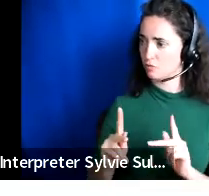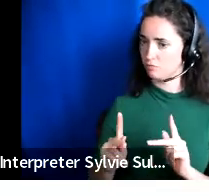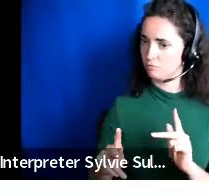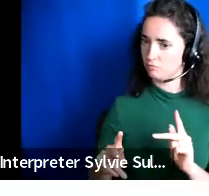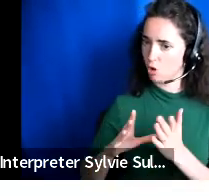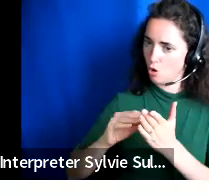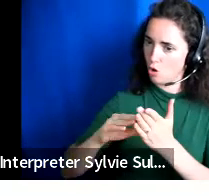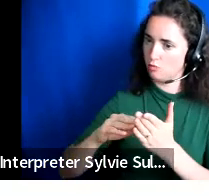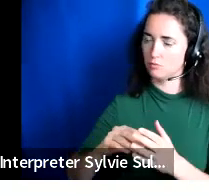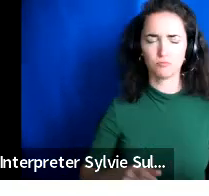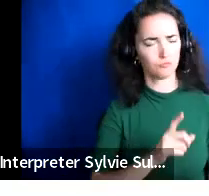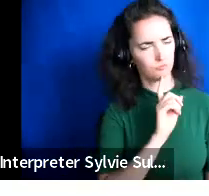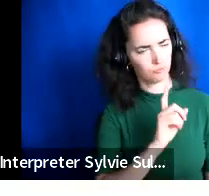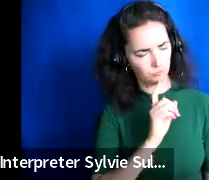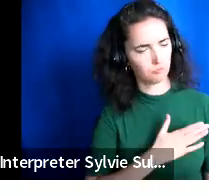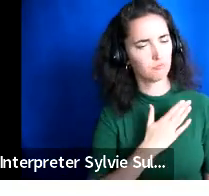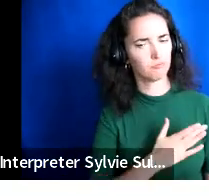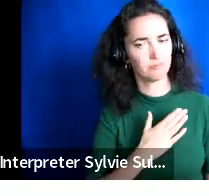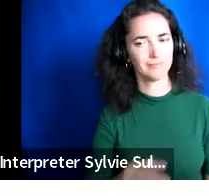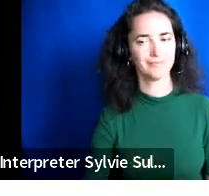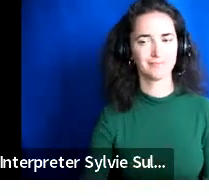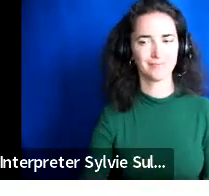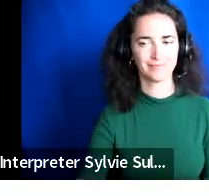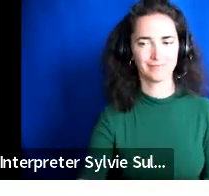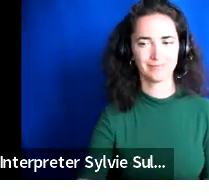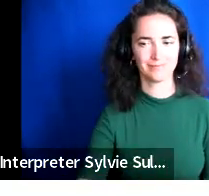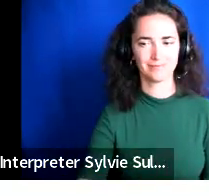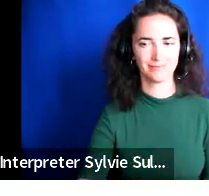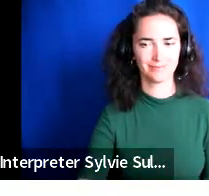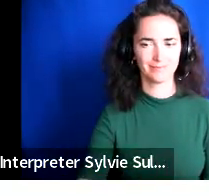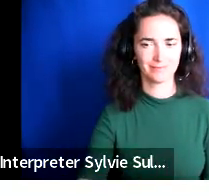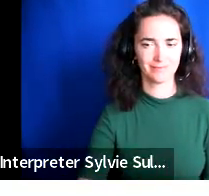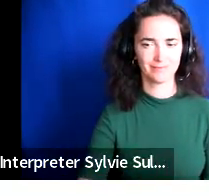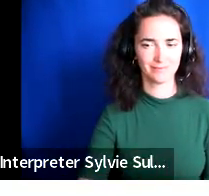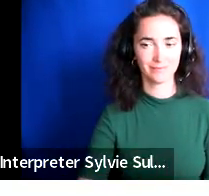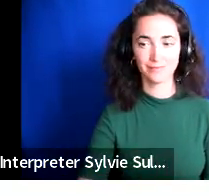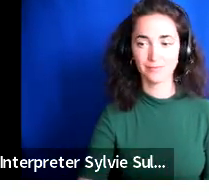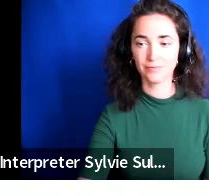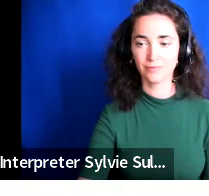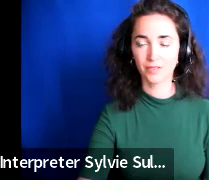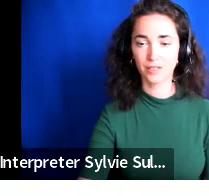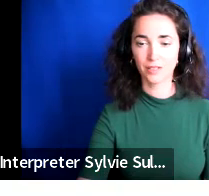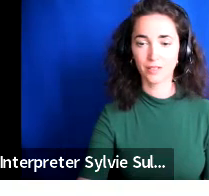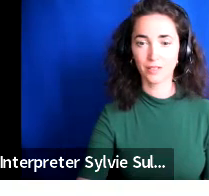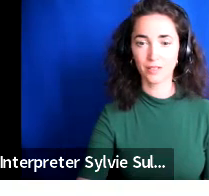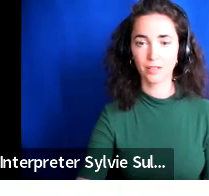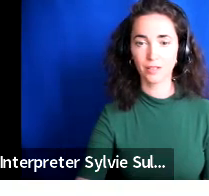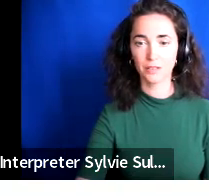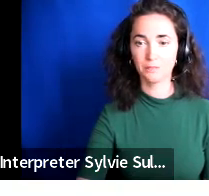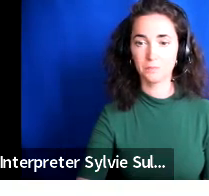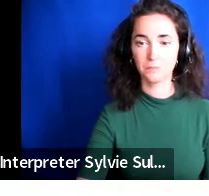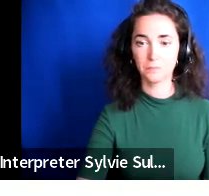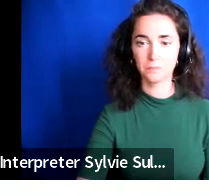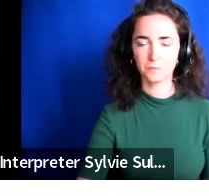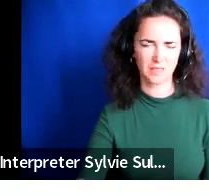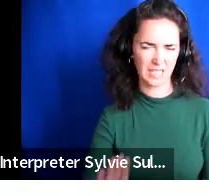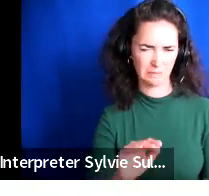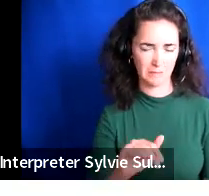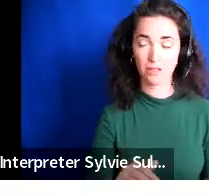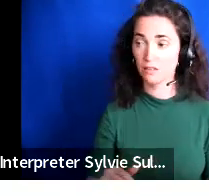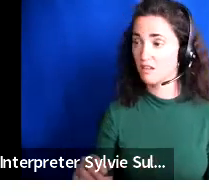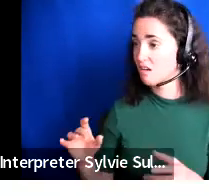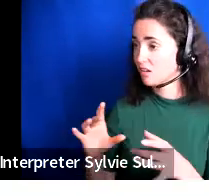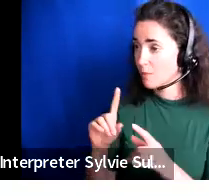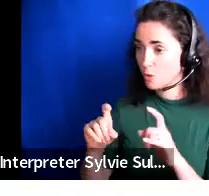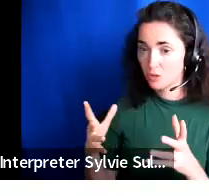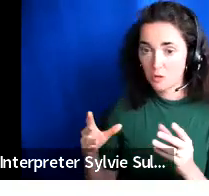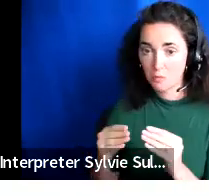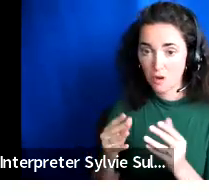Yeah, sure i'd be happy to and I guess I don't see any more comments or questions.